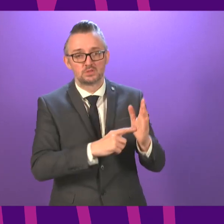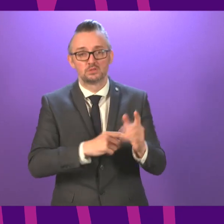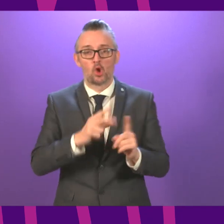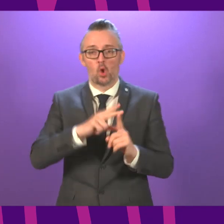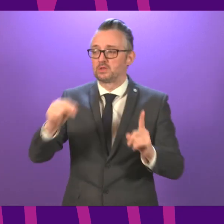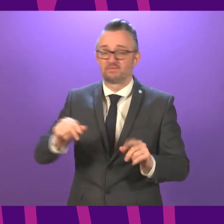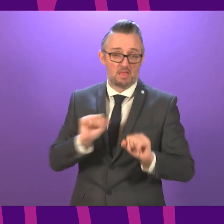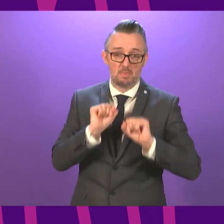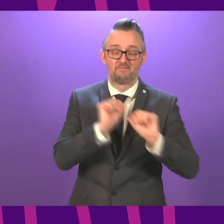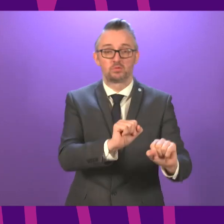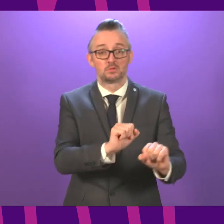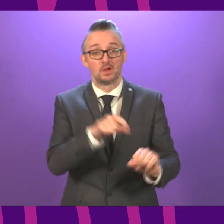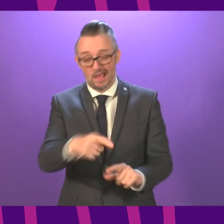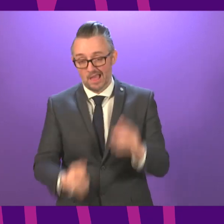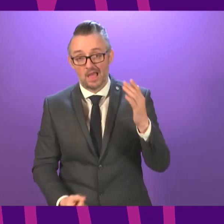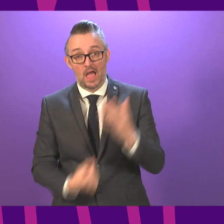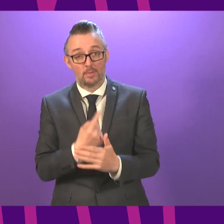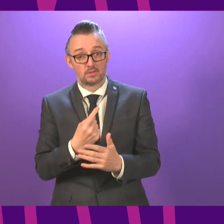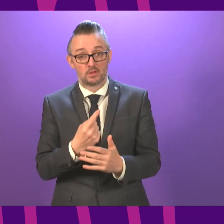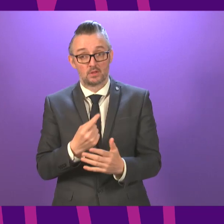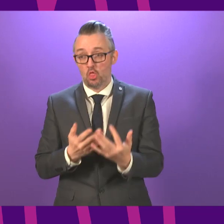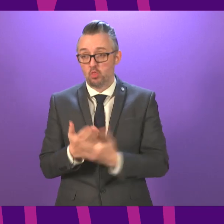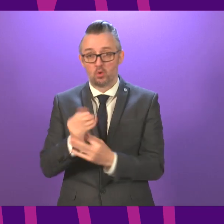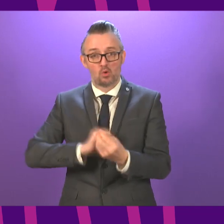in the midst of a global pandemic in which thousands of people have lost their lives,